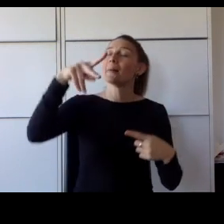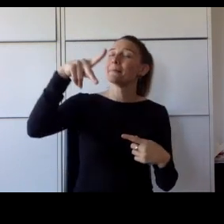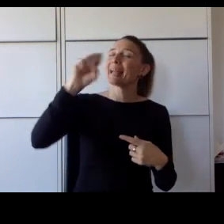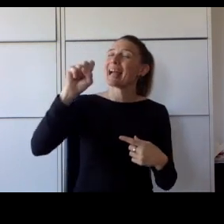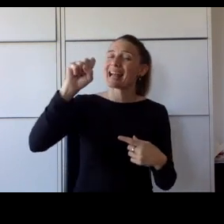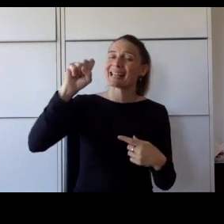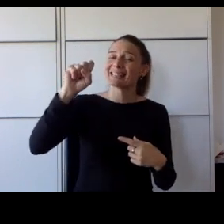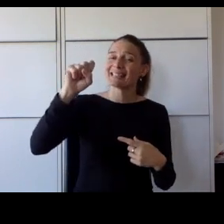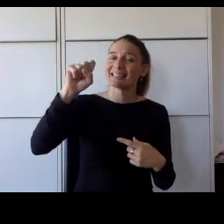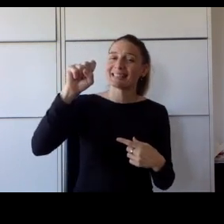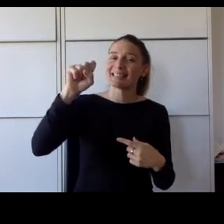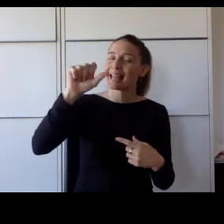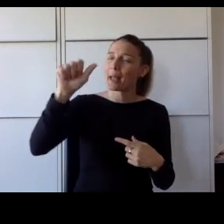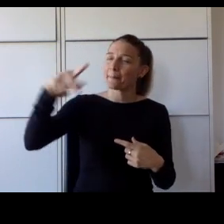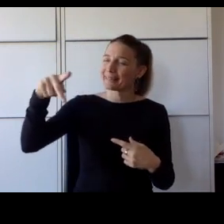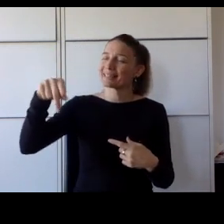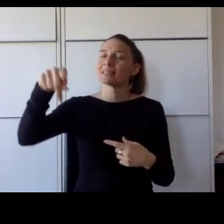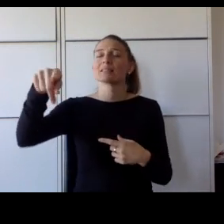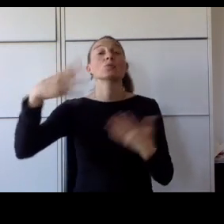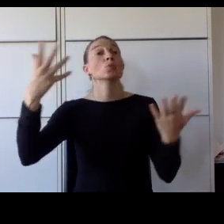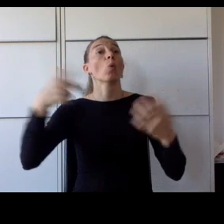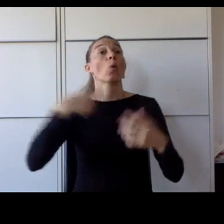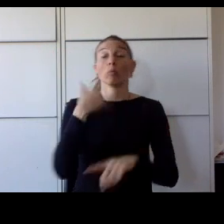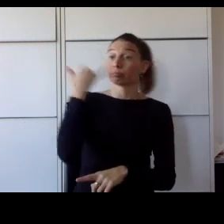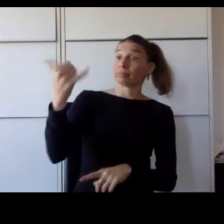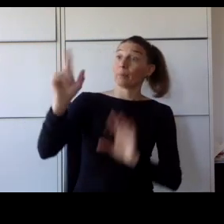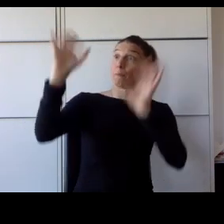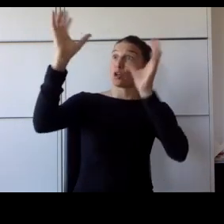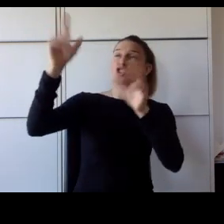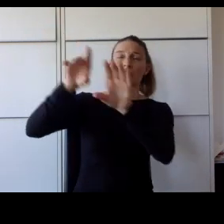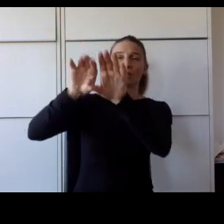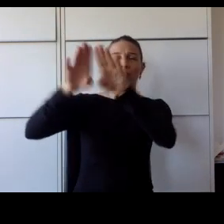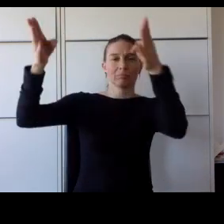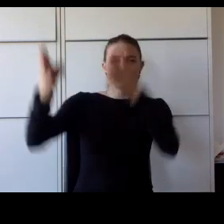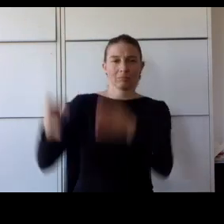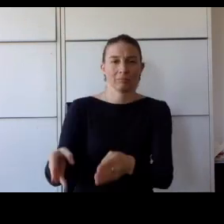that handle the emergency calls and shortly they call PSAPs,